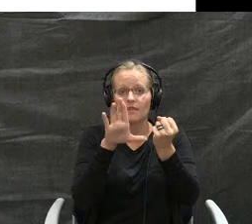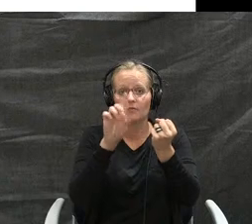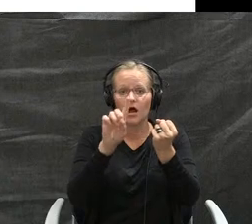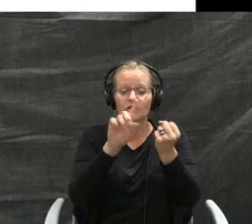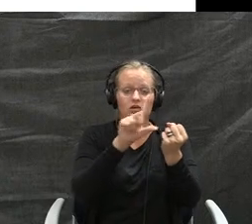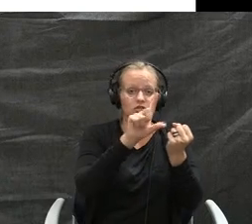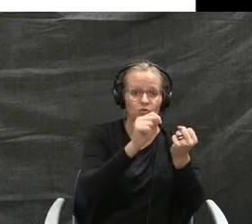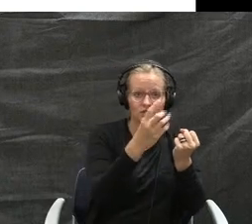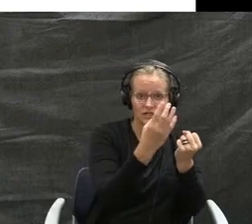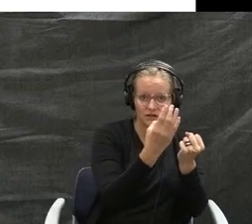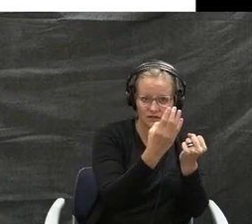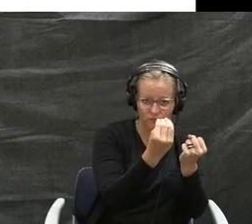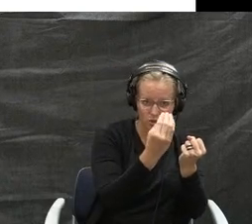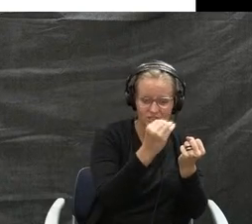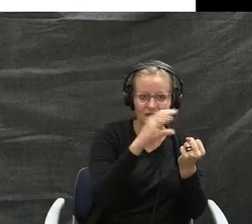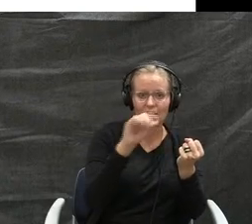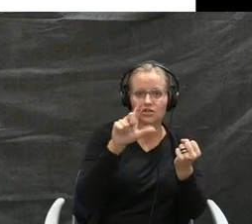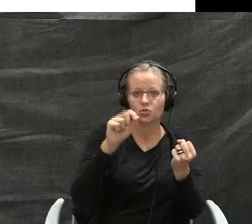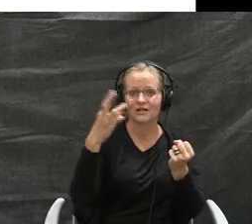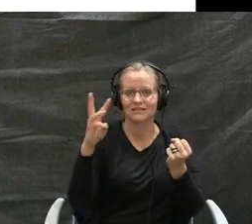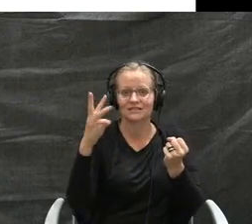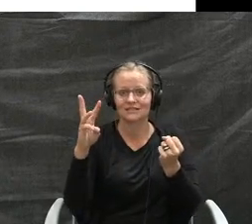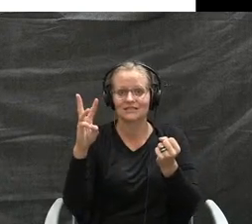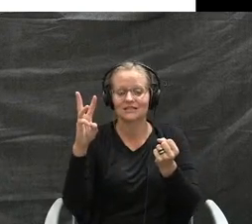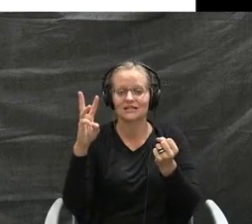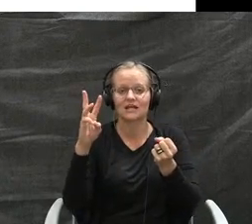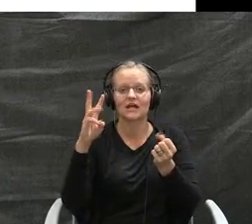2013 and 2016. Drop the payments down from those interest rates